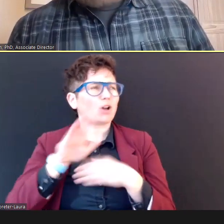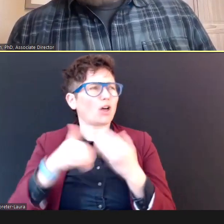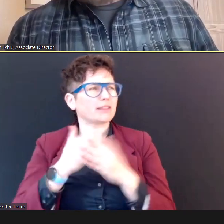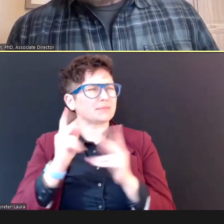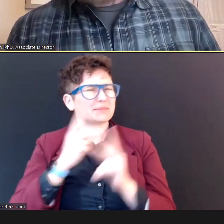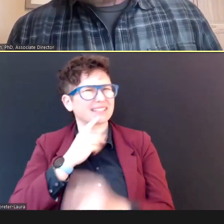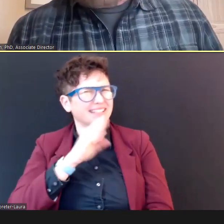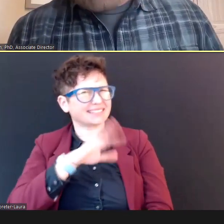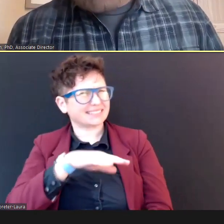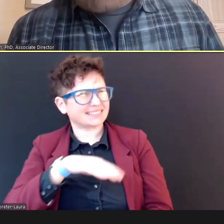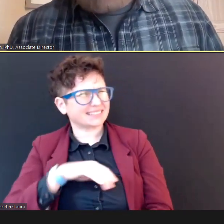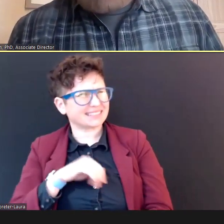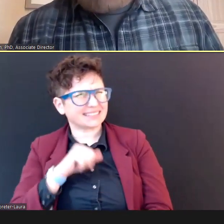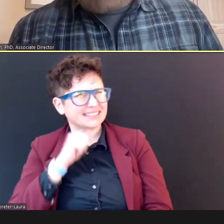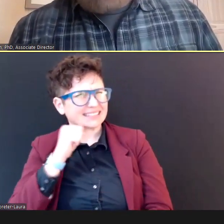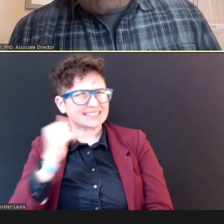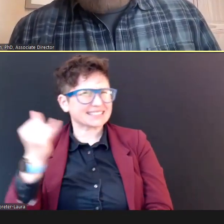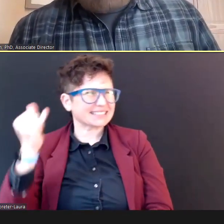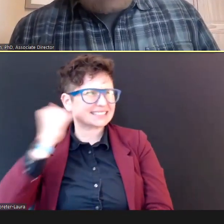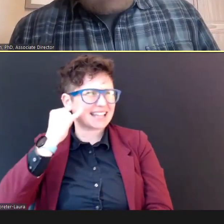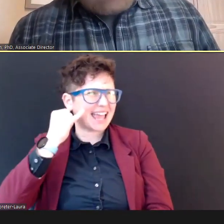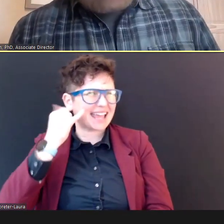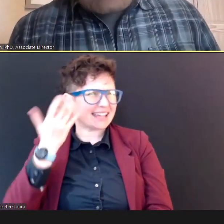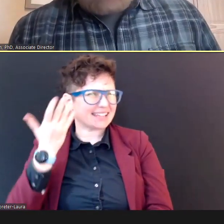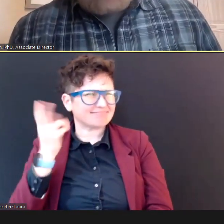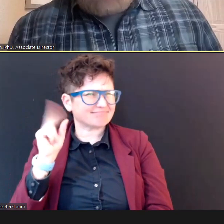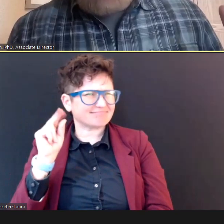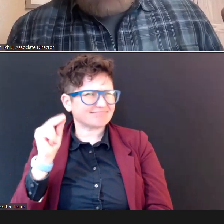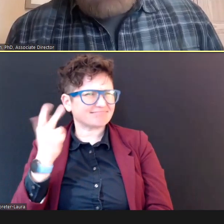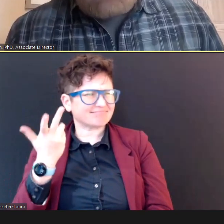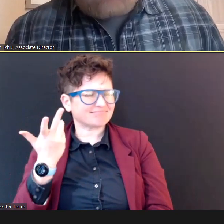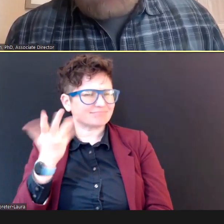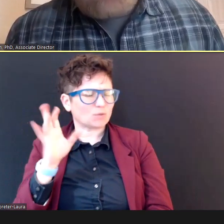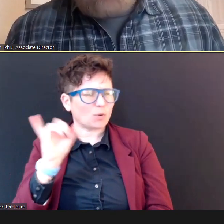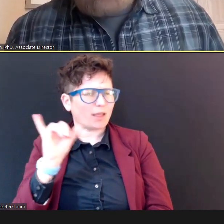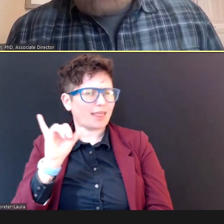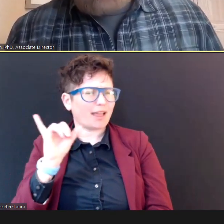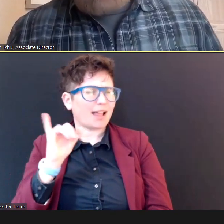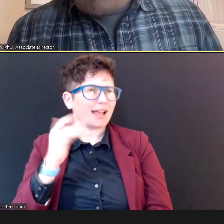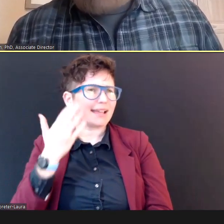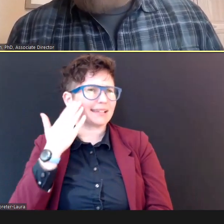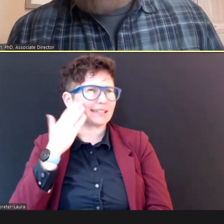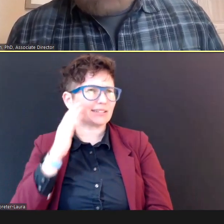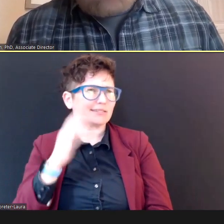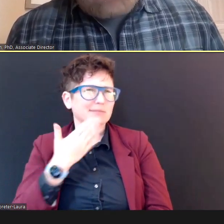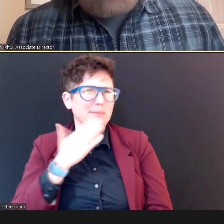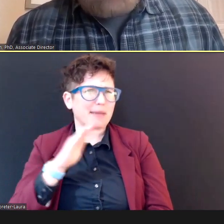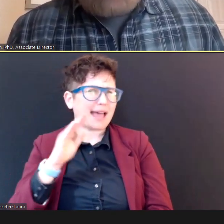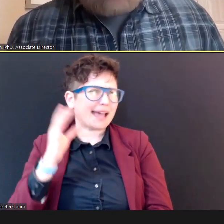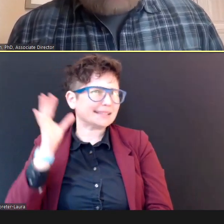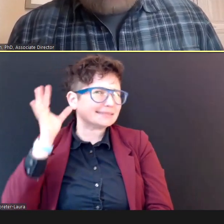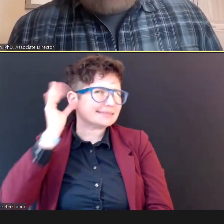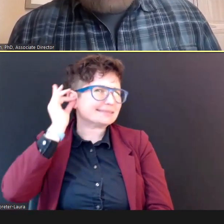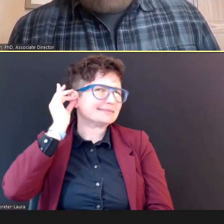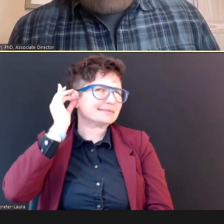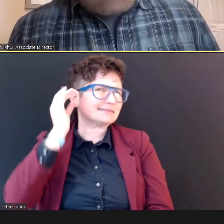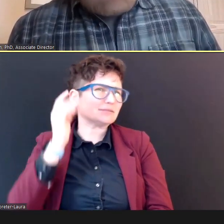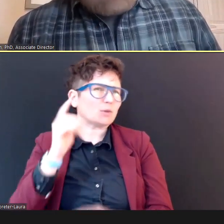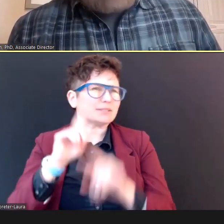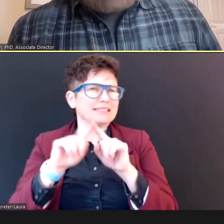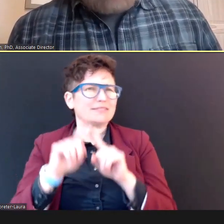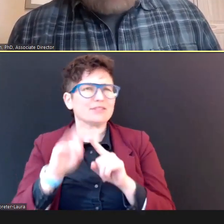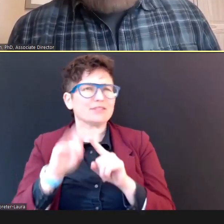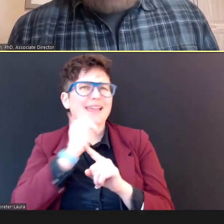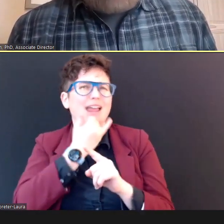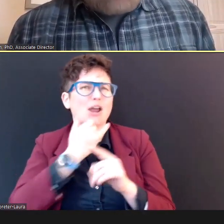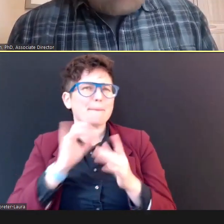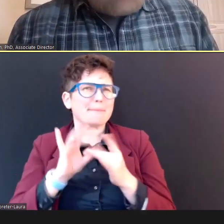it doesn't stay in the ear or I get hor